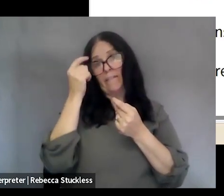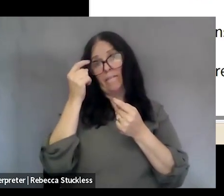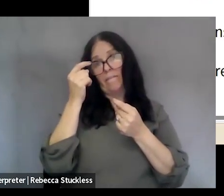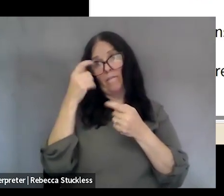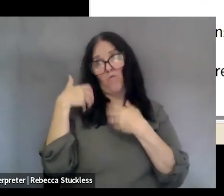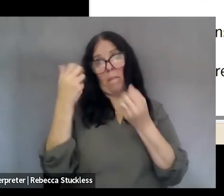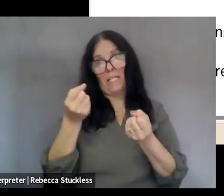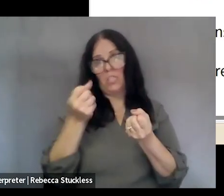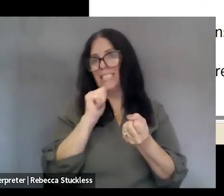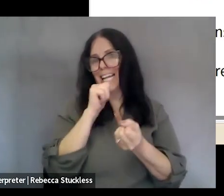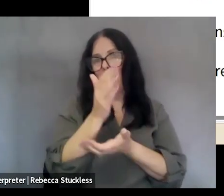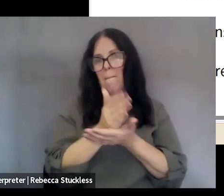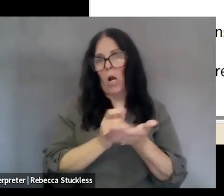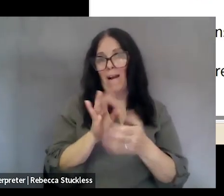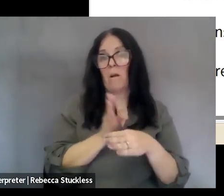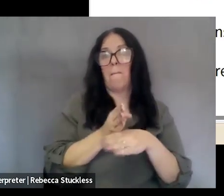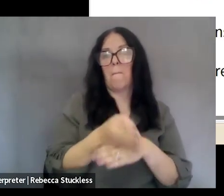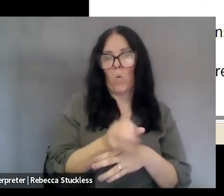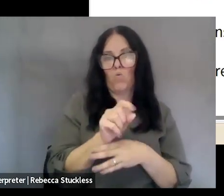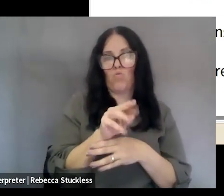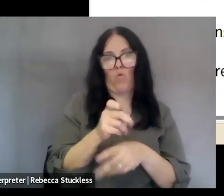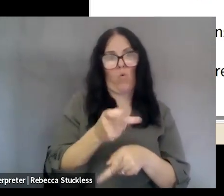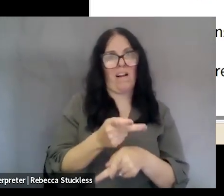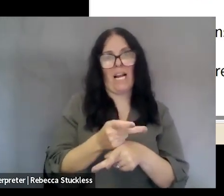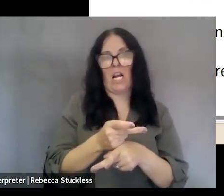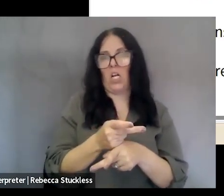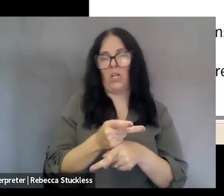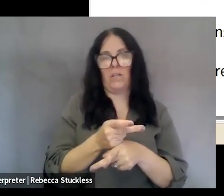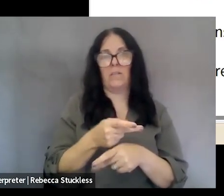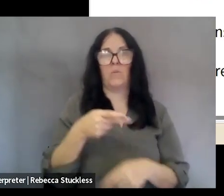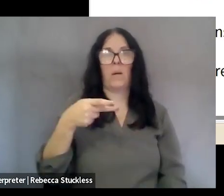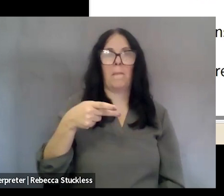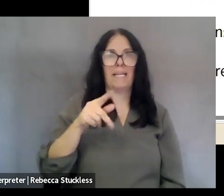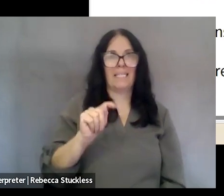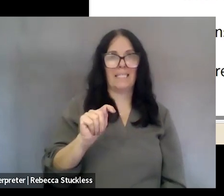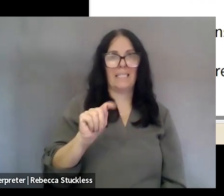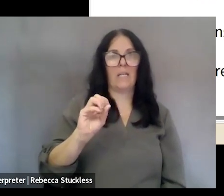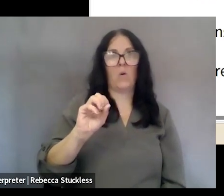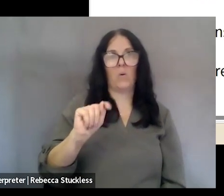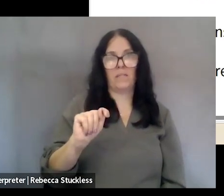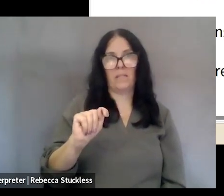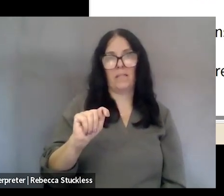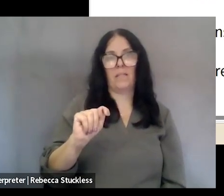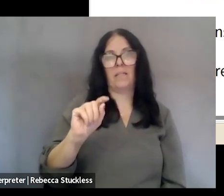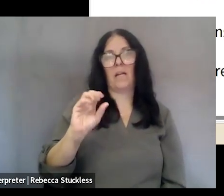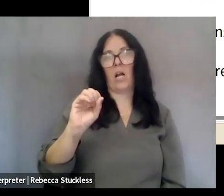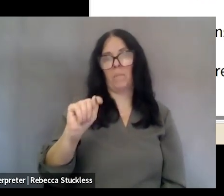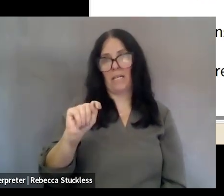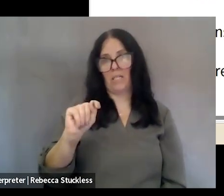post-stroke care, typically It's PTOT, so physical therapy/occupational therapy, and speech therapy,